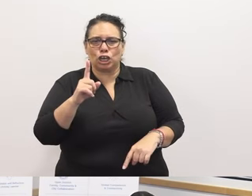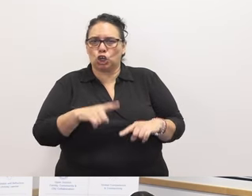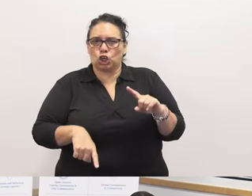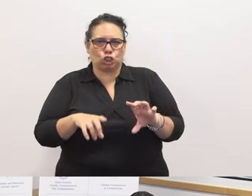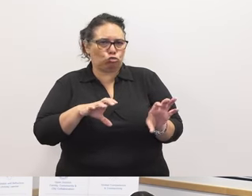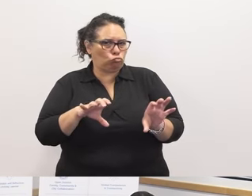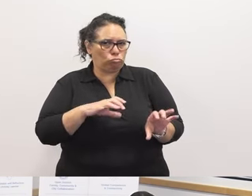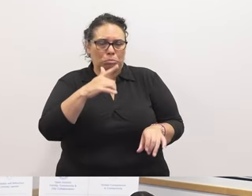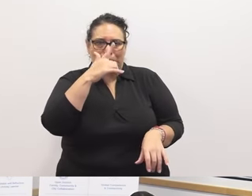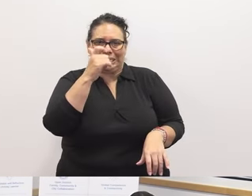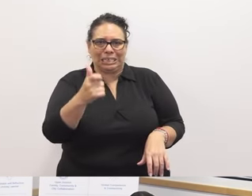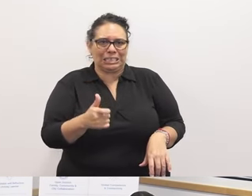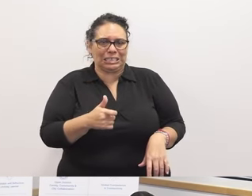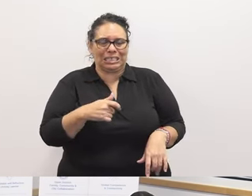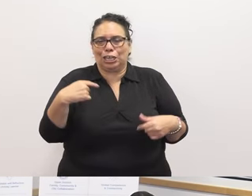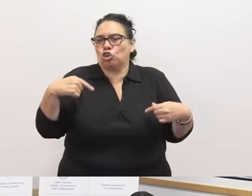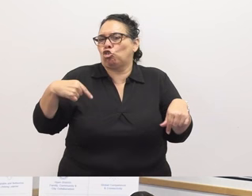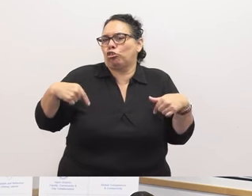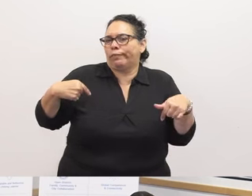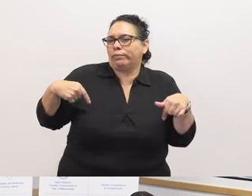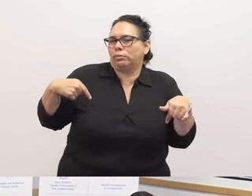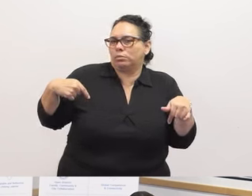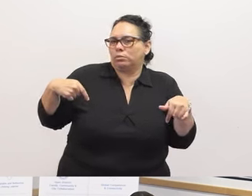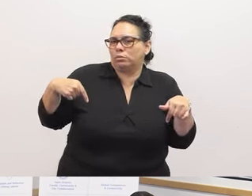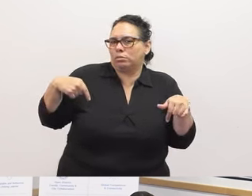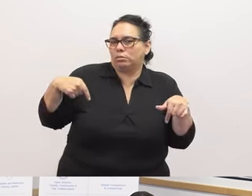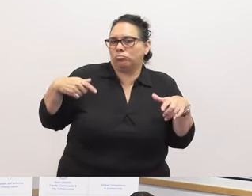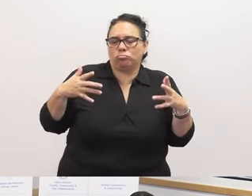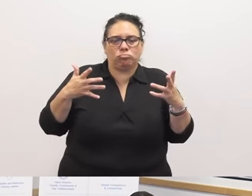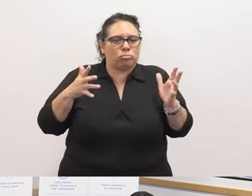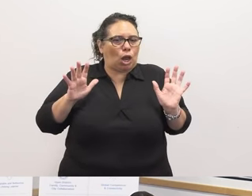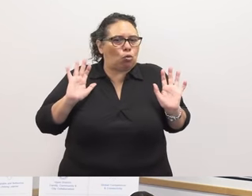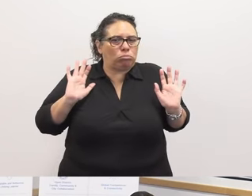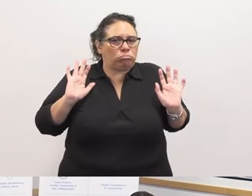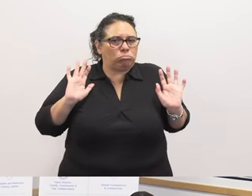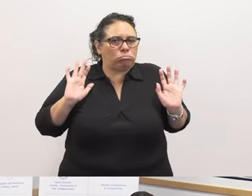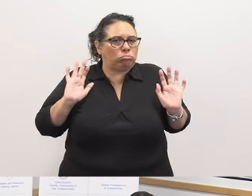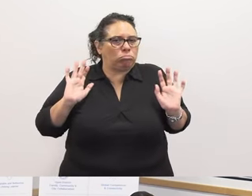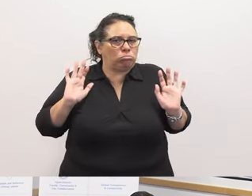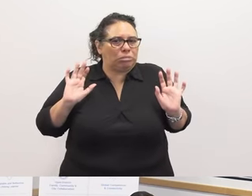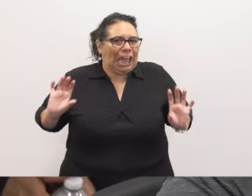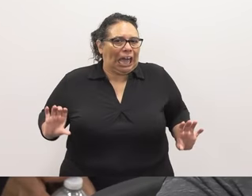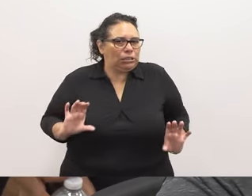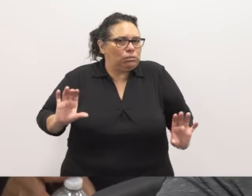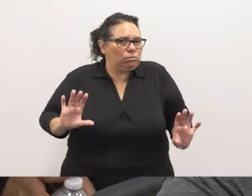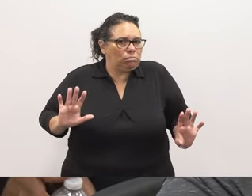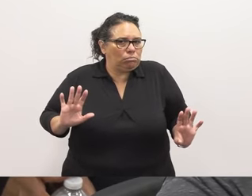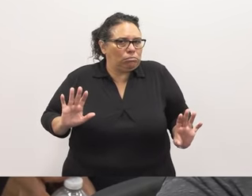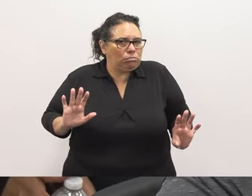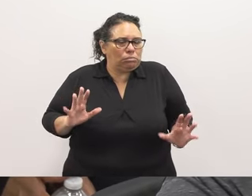they say they're too nervous and something like that. So they don't wanna, you know, be all active and stuff with talking to people.